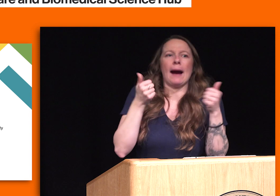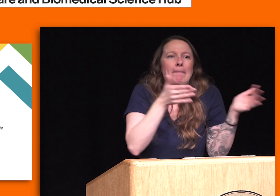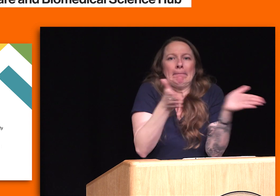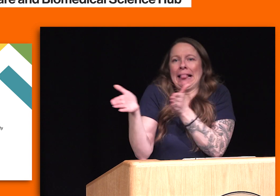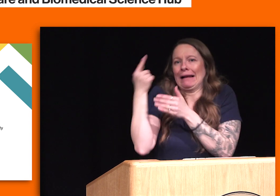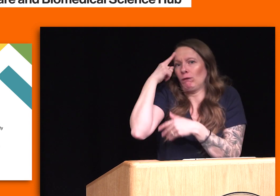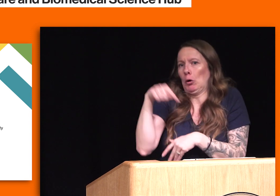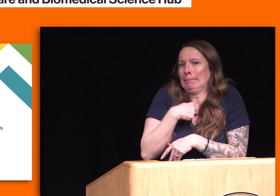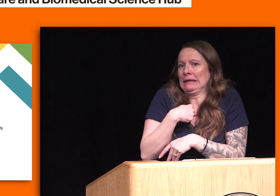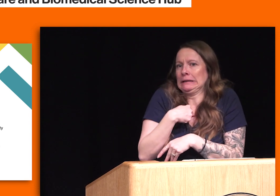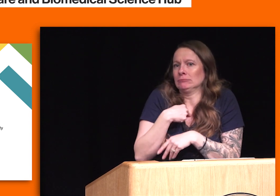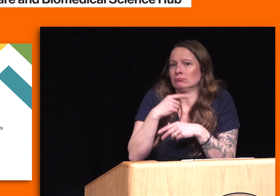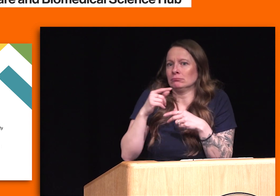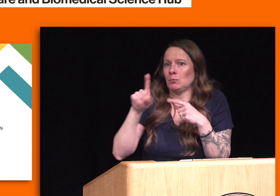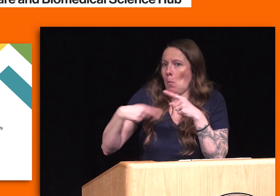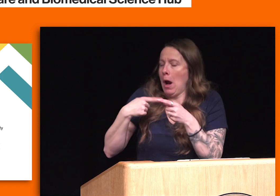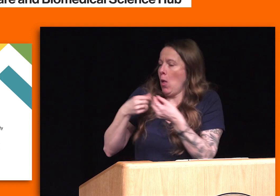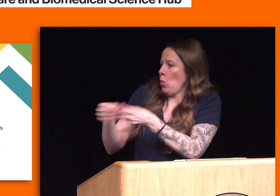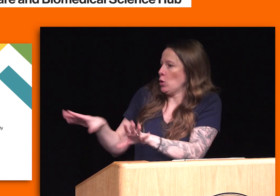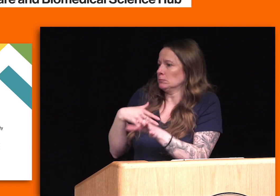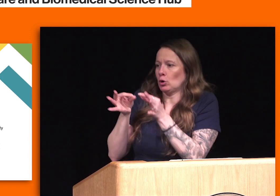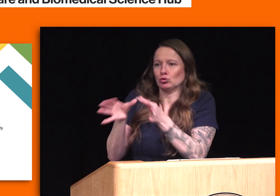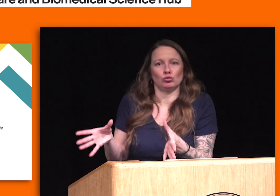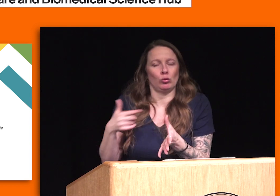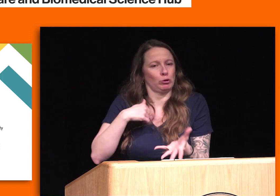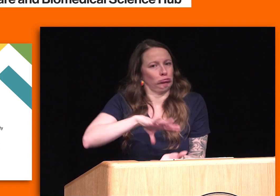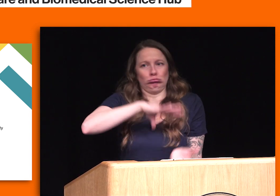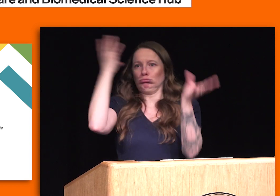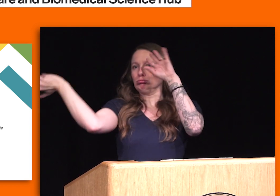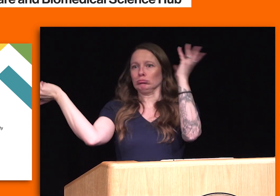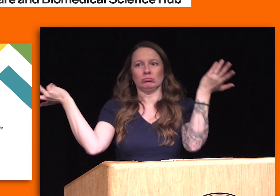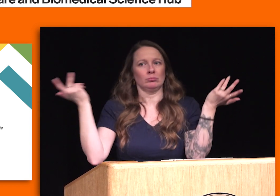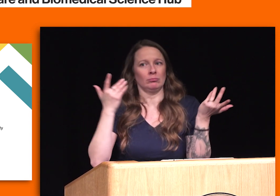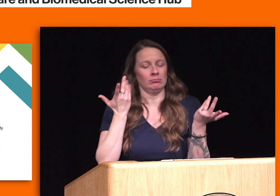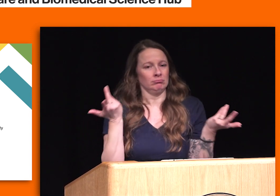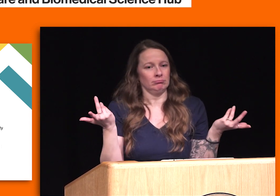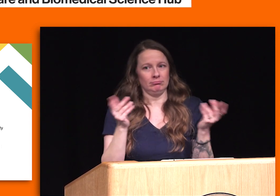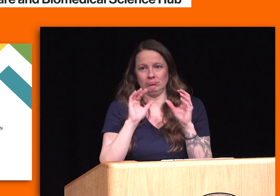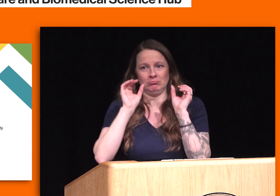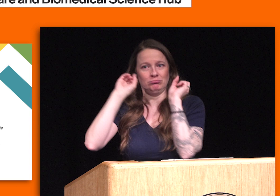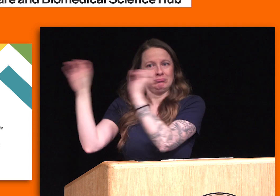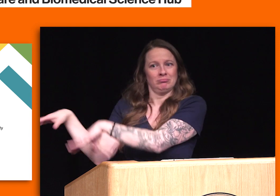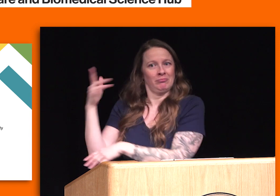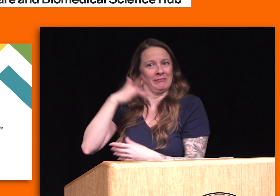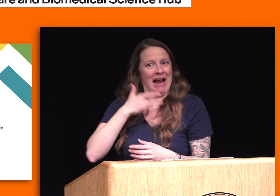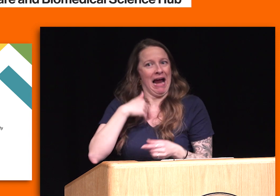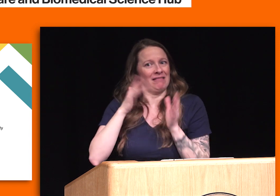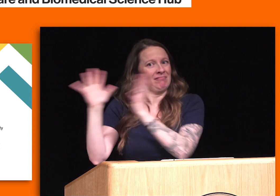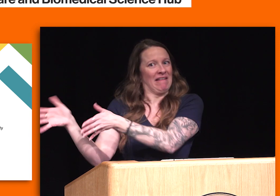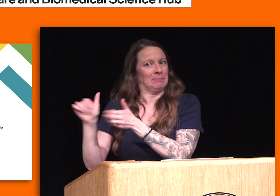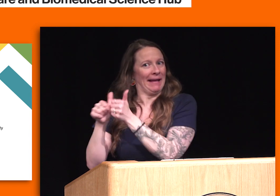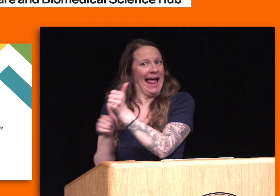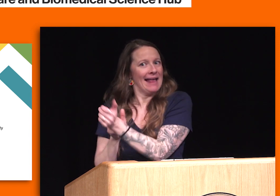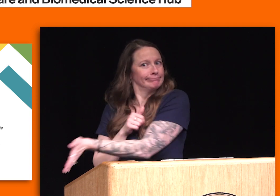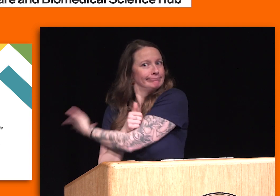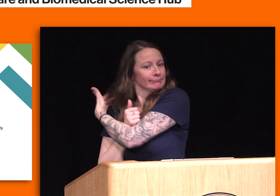decided to shut everything down, they did not have a plan for me. When I lost my interpreters, I just didn't have them anymore.